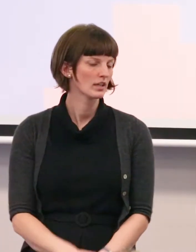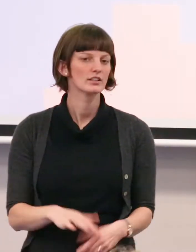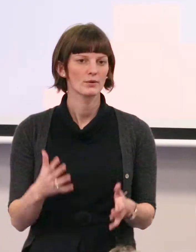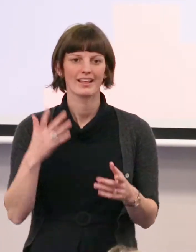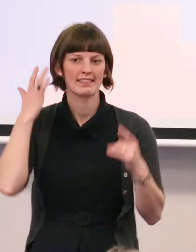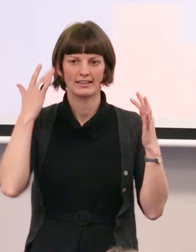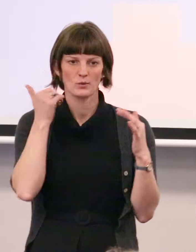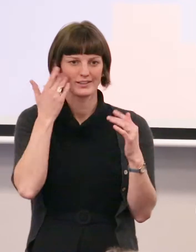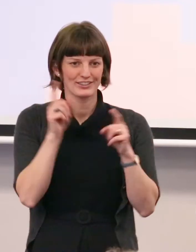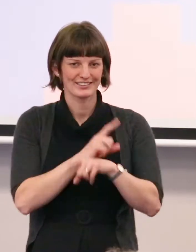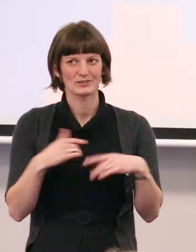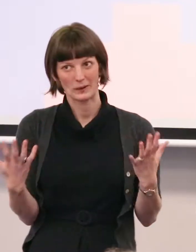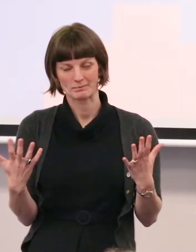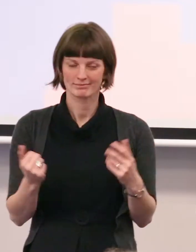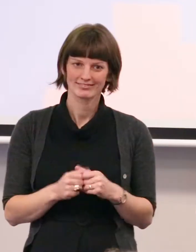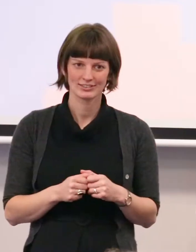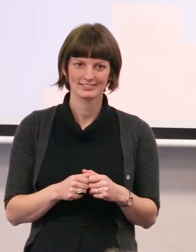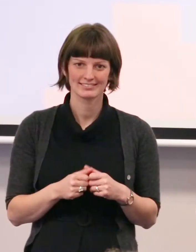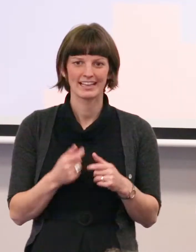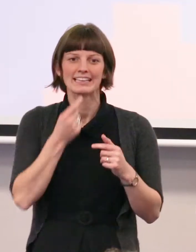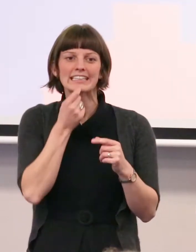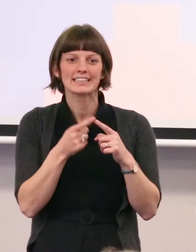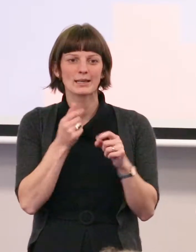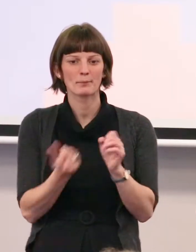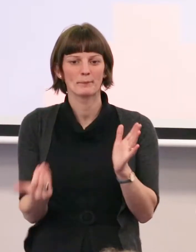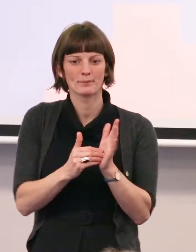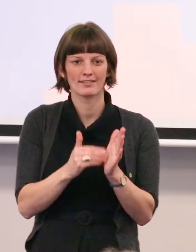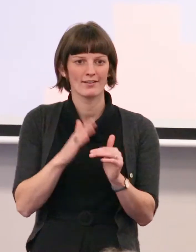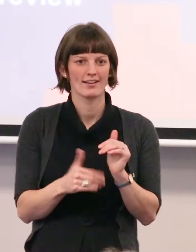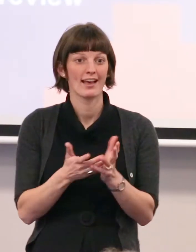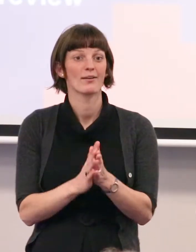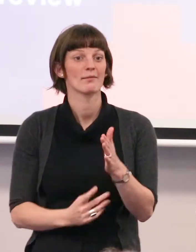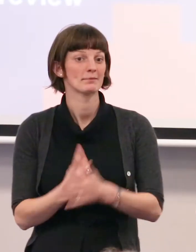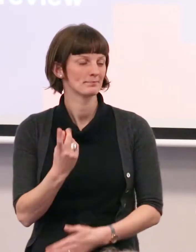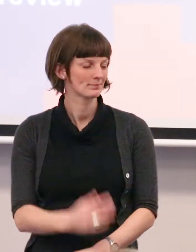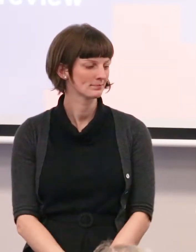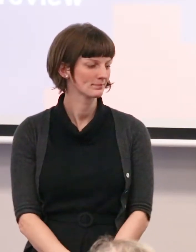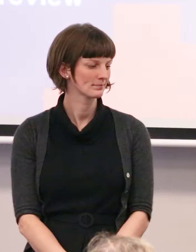the time. So I guess that's, that's just a little example of how that happens. Okay